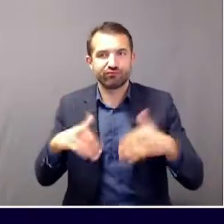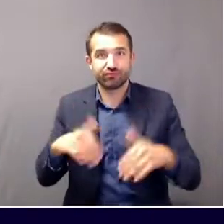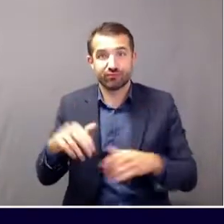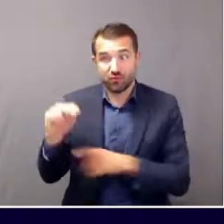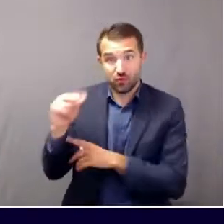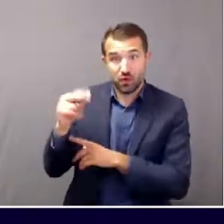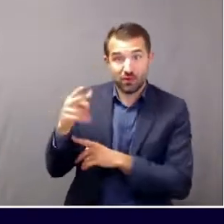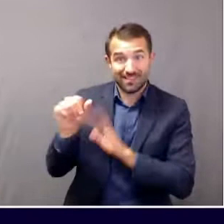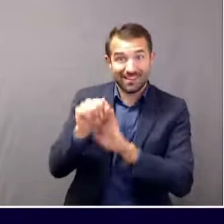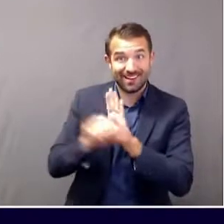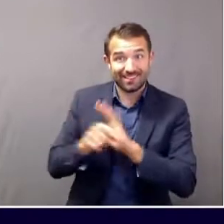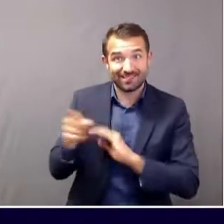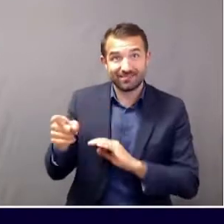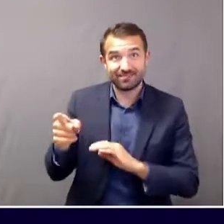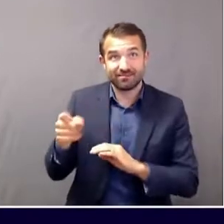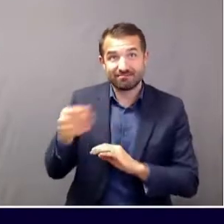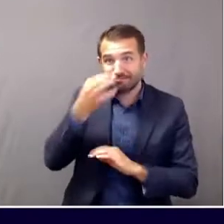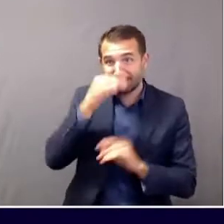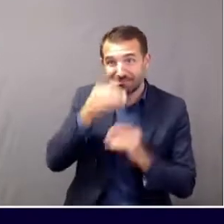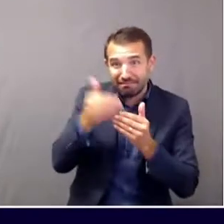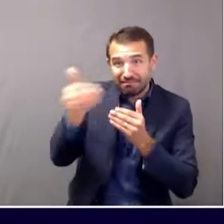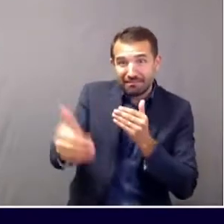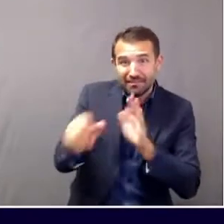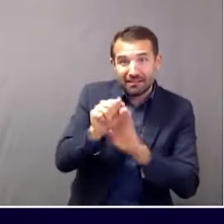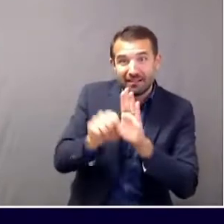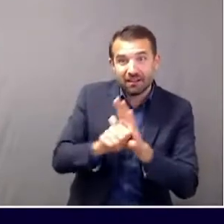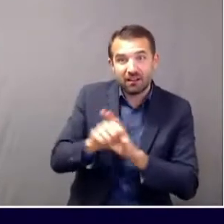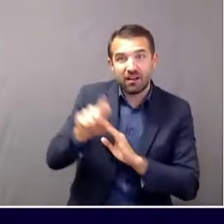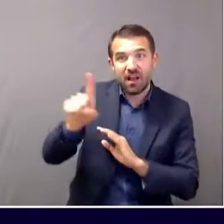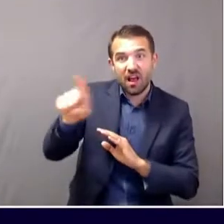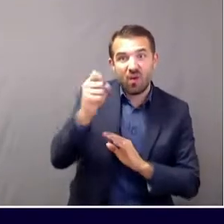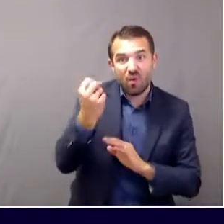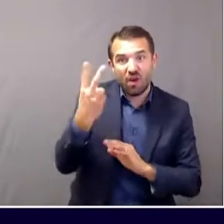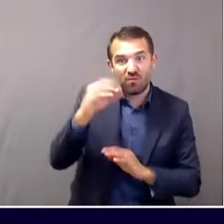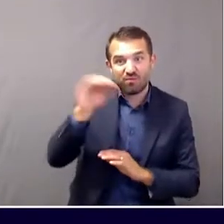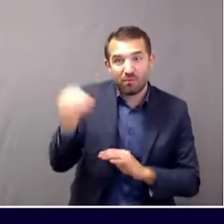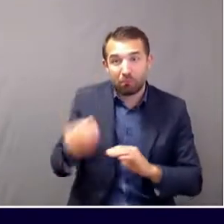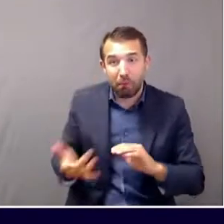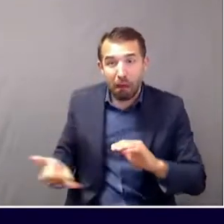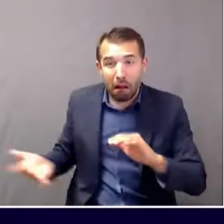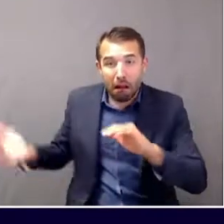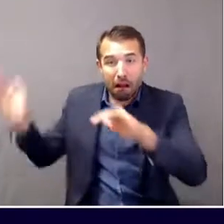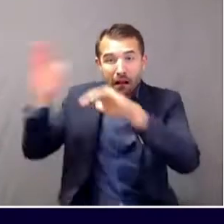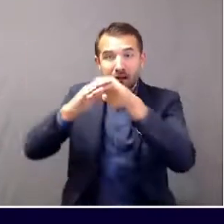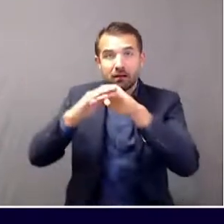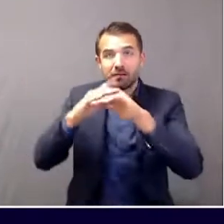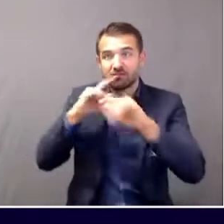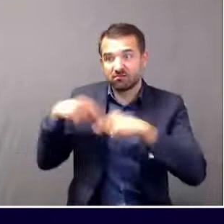have jumped one hundred and